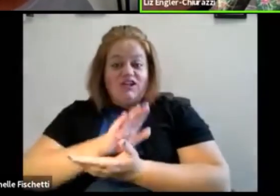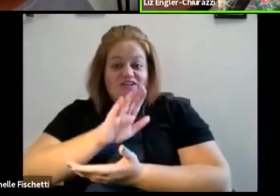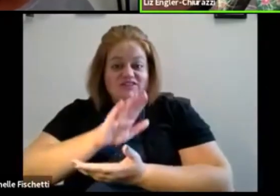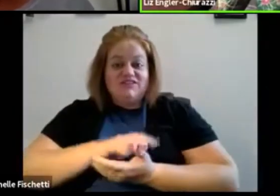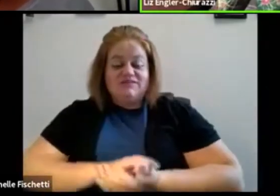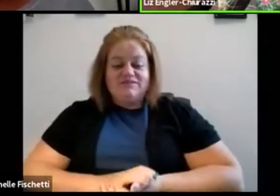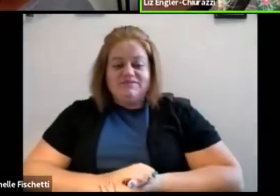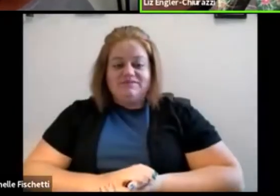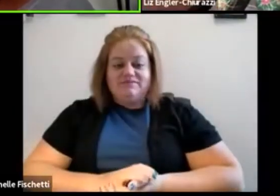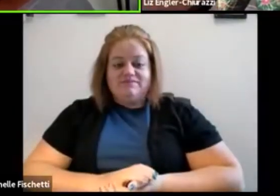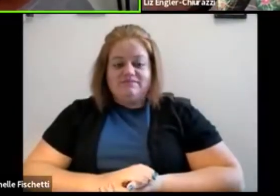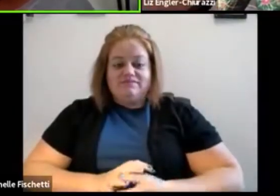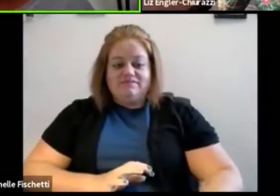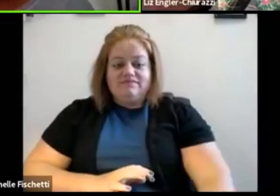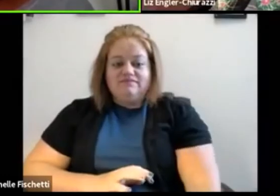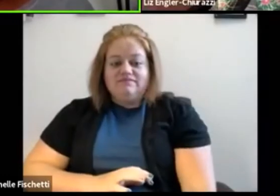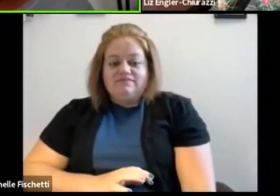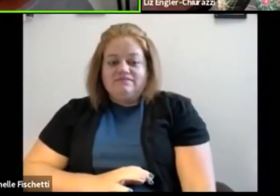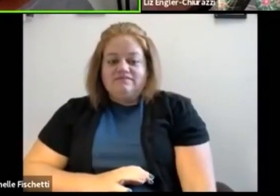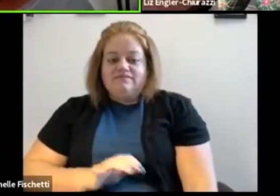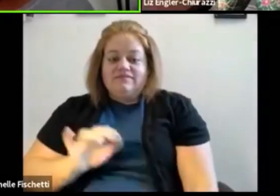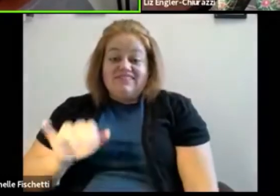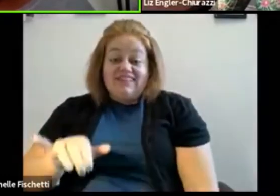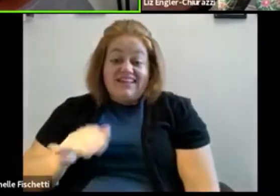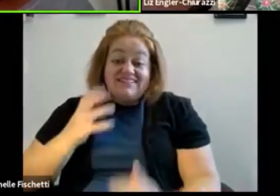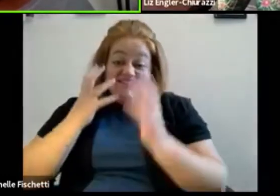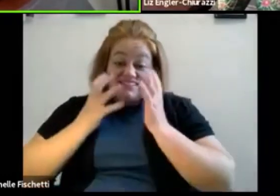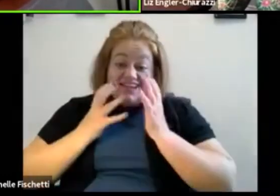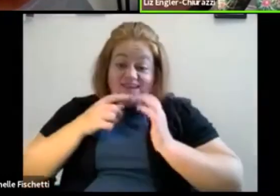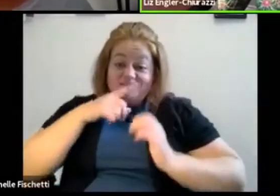that's a real shame because it's a really cool area and